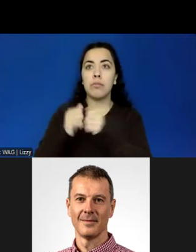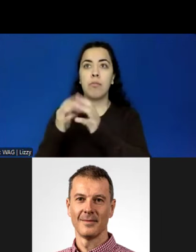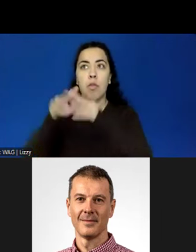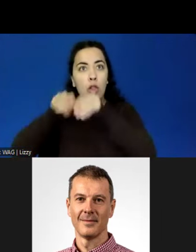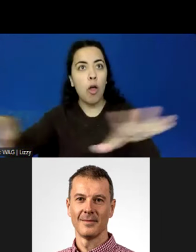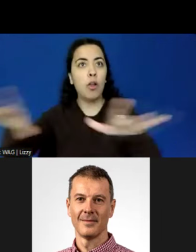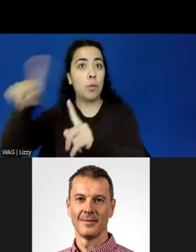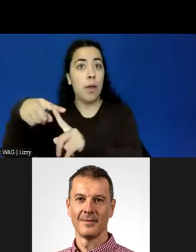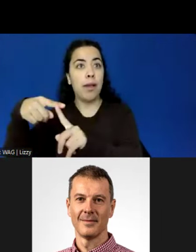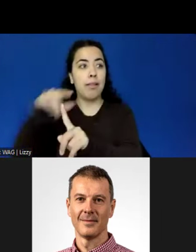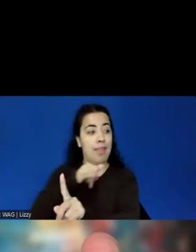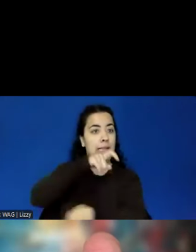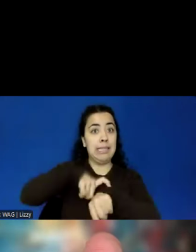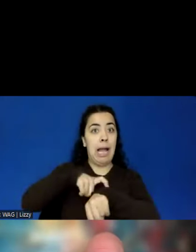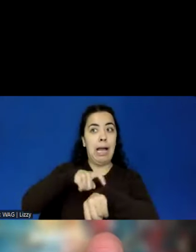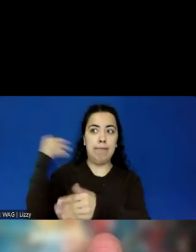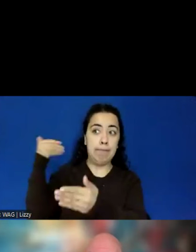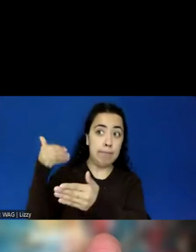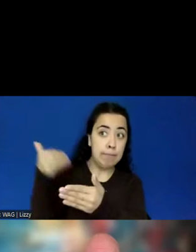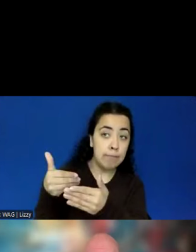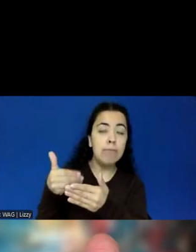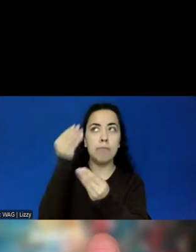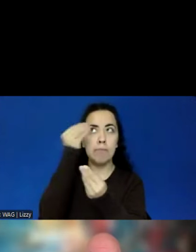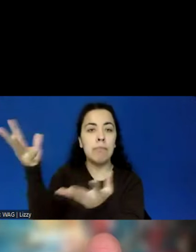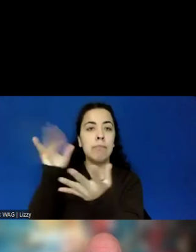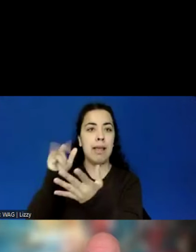They might identify the need for expert support. I mean, this could be key in